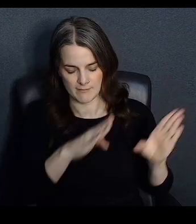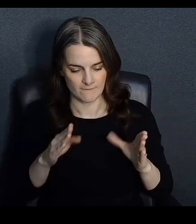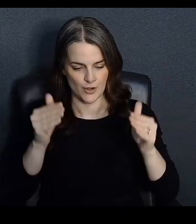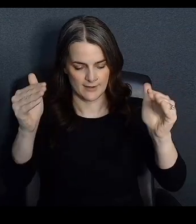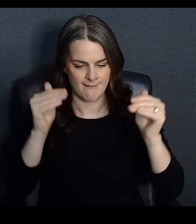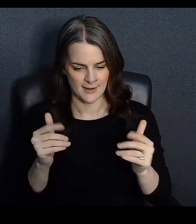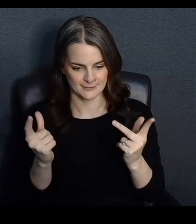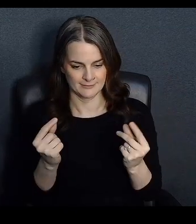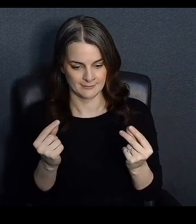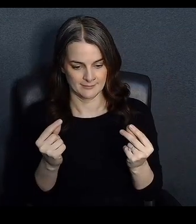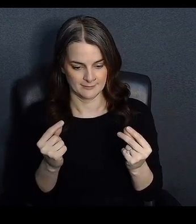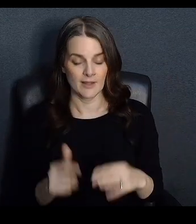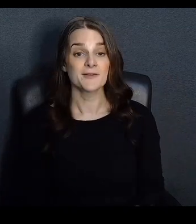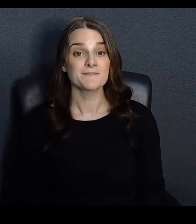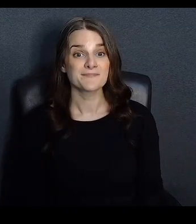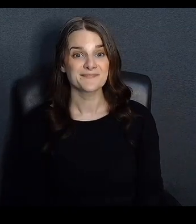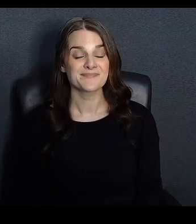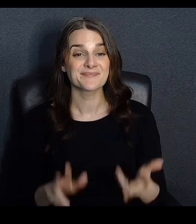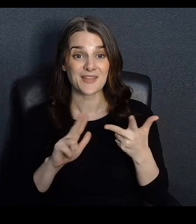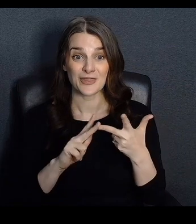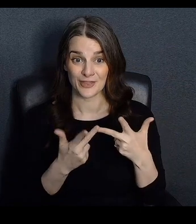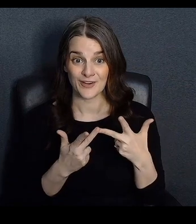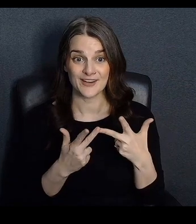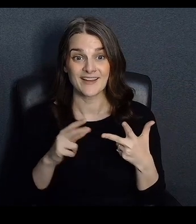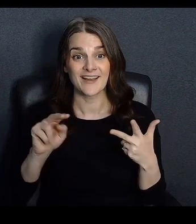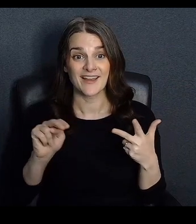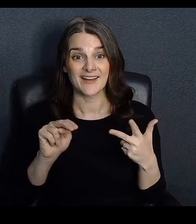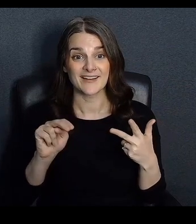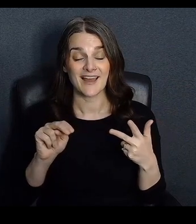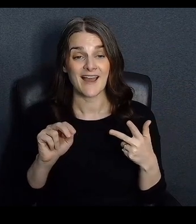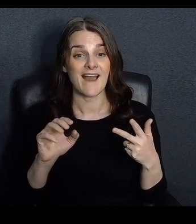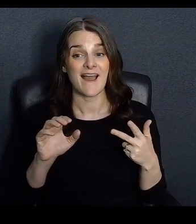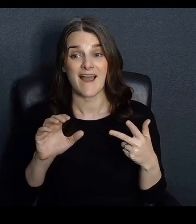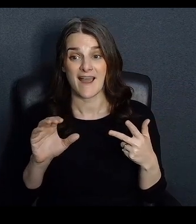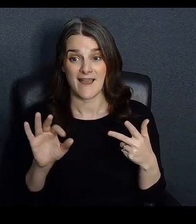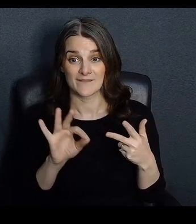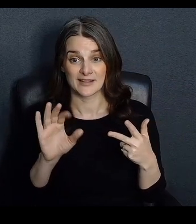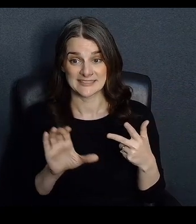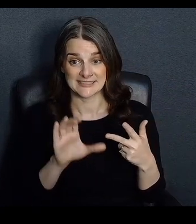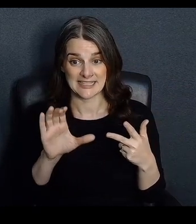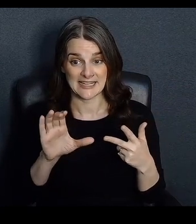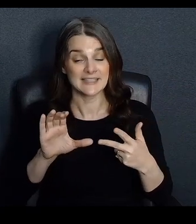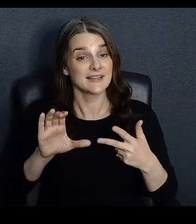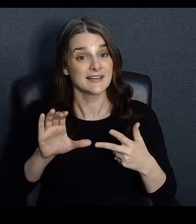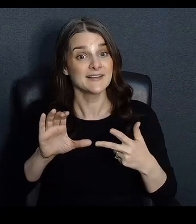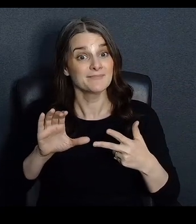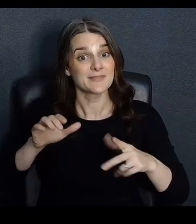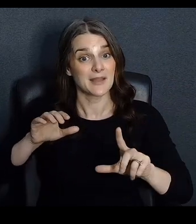Our third example here is, if I tap the NFC tag, maybe near my rice cooker, then show me